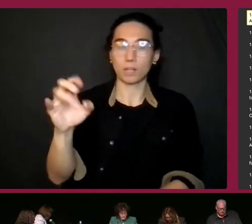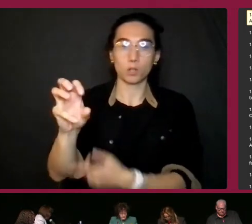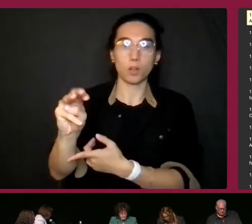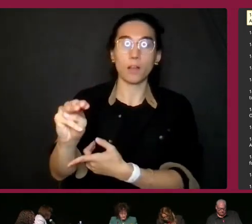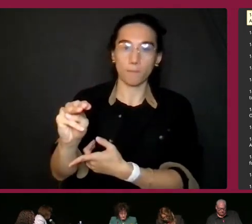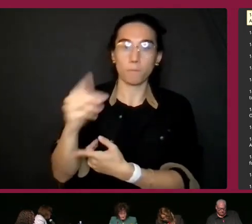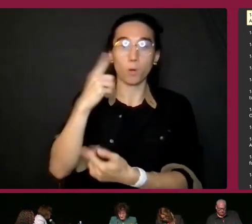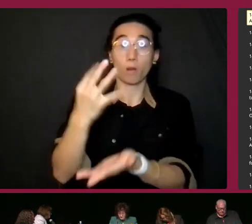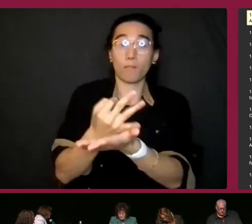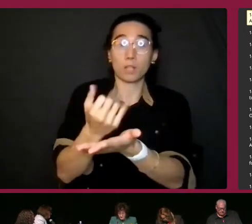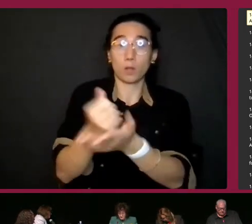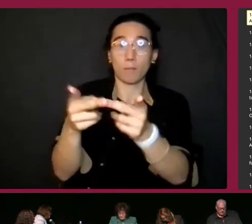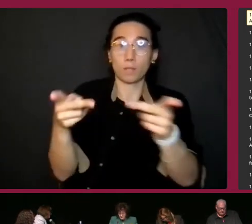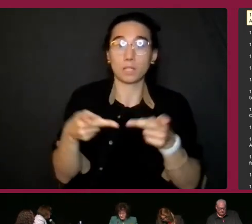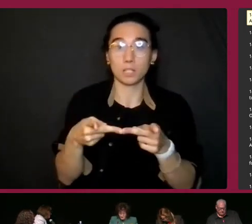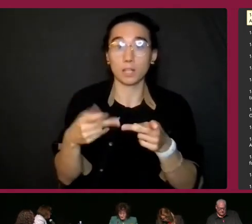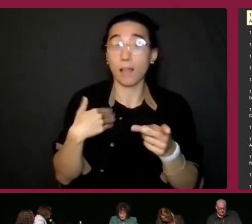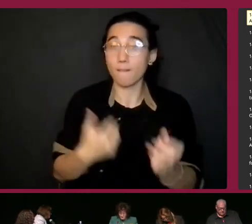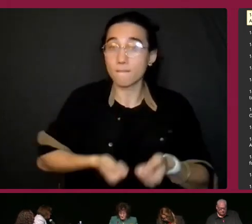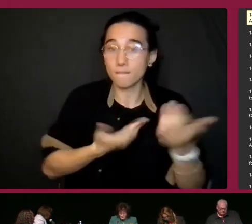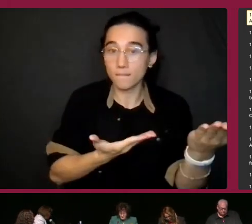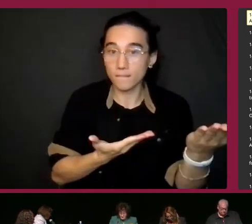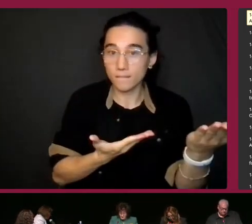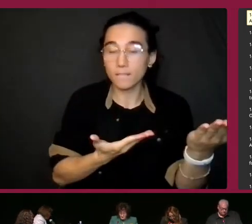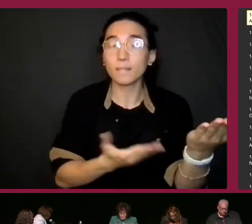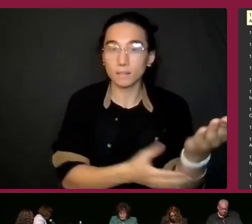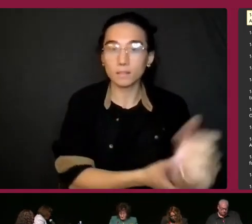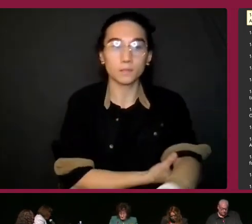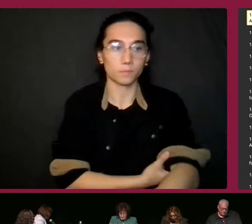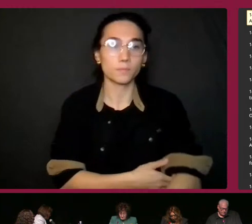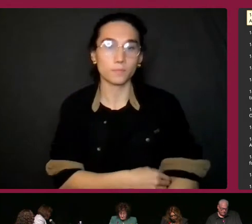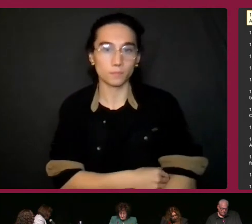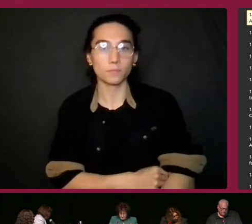May I receive a motion? So moved. Second. Dis-, Discussion?